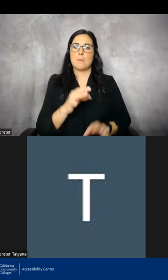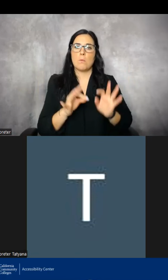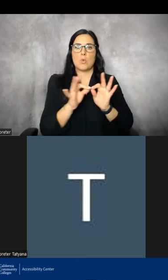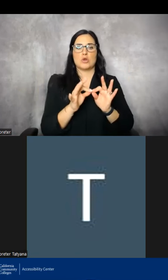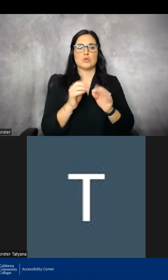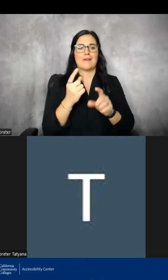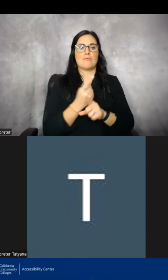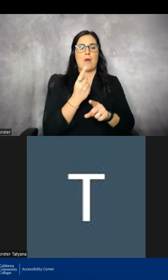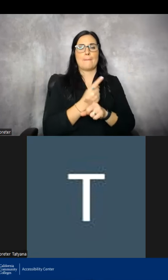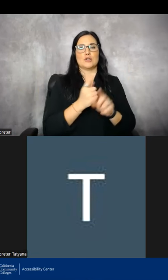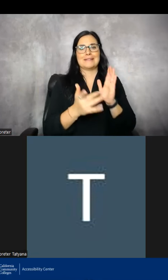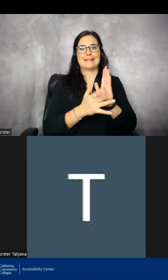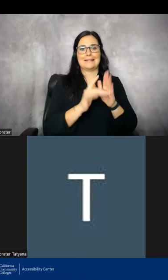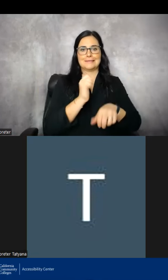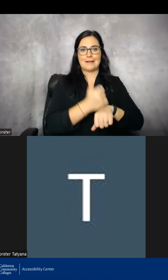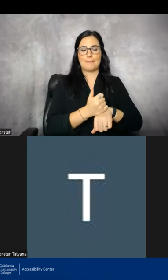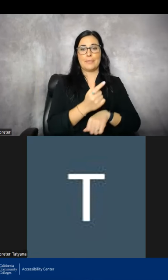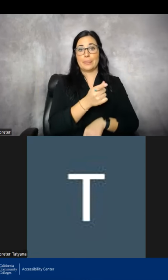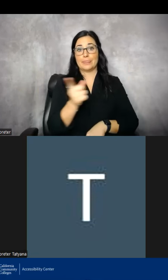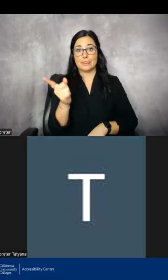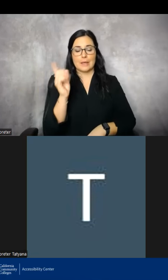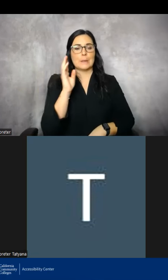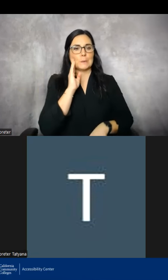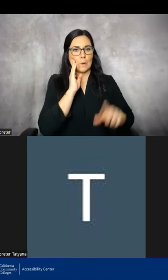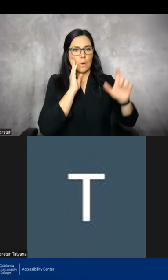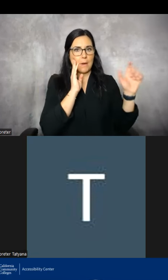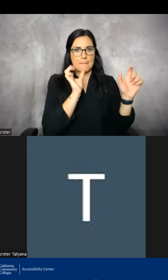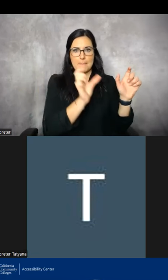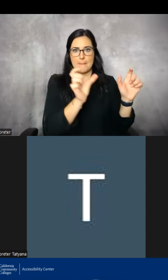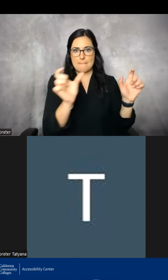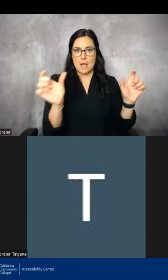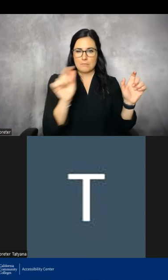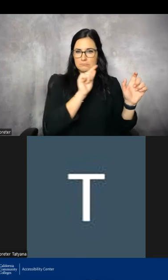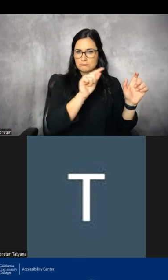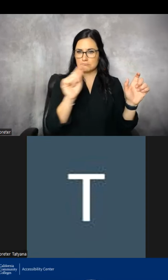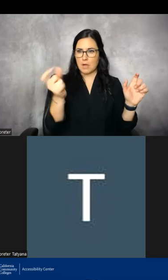So that they can navigate from cell to cell, they can understand where they are,